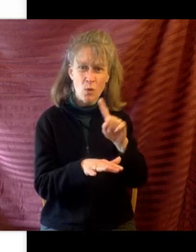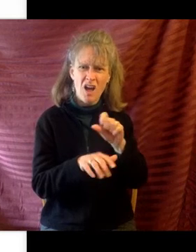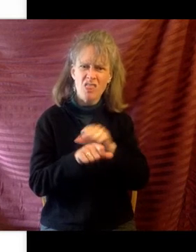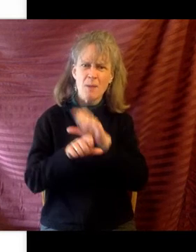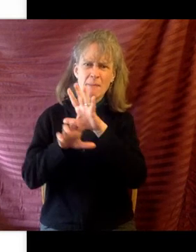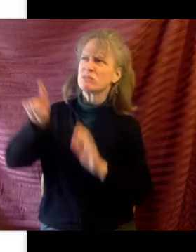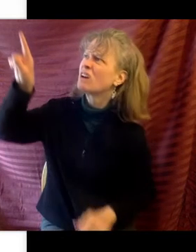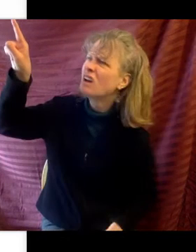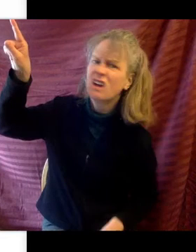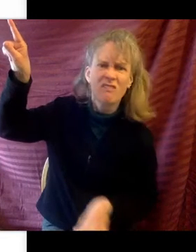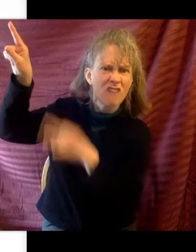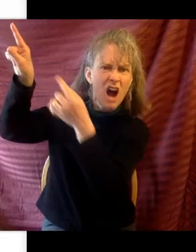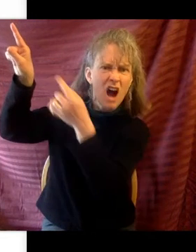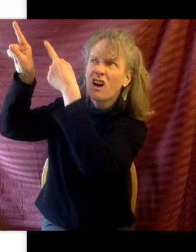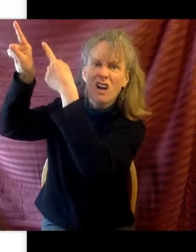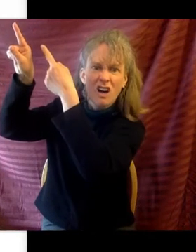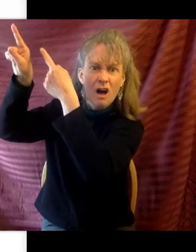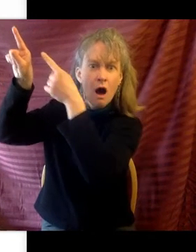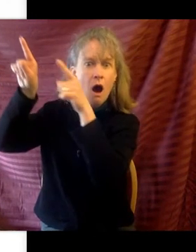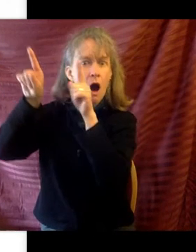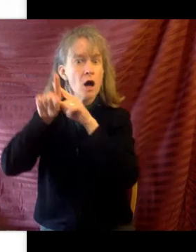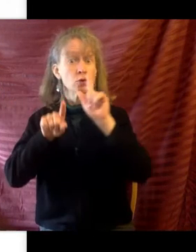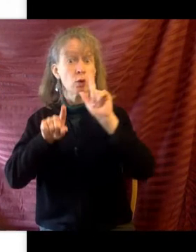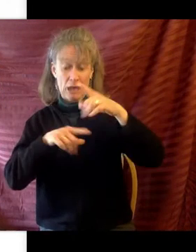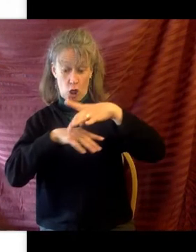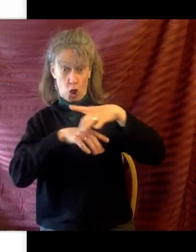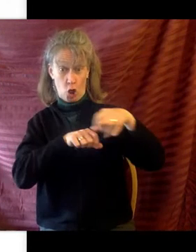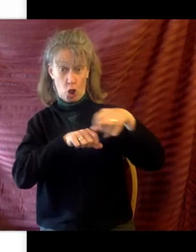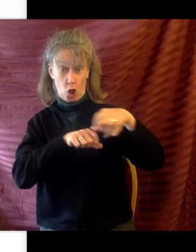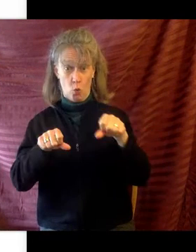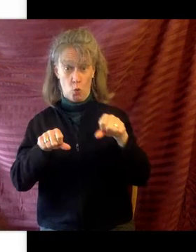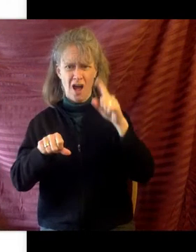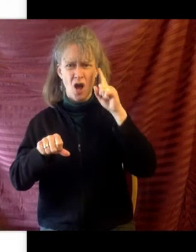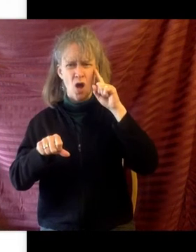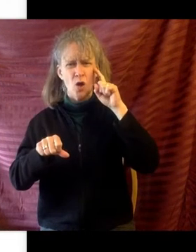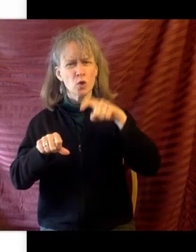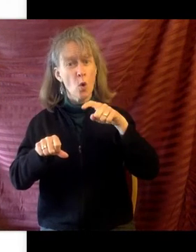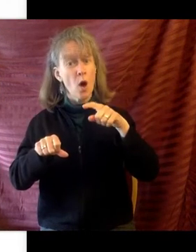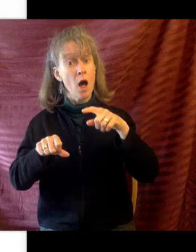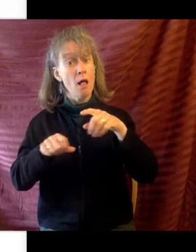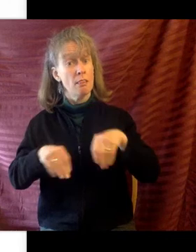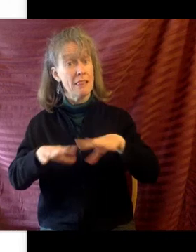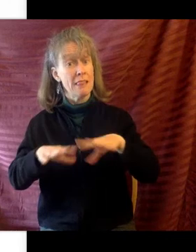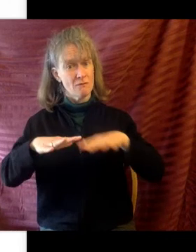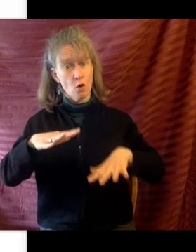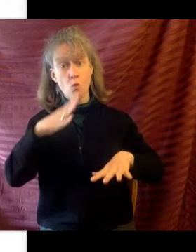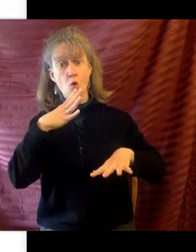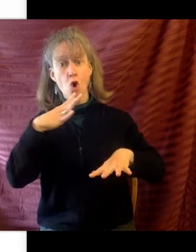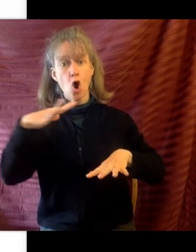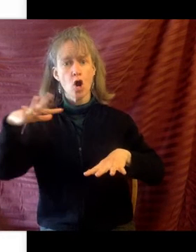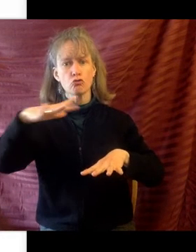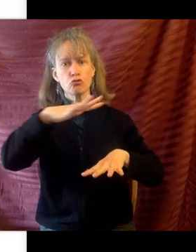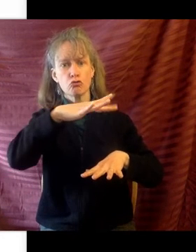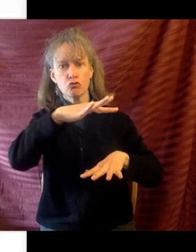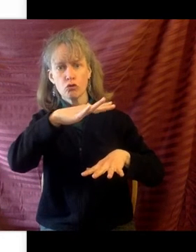he experienced an earthquake and saw land that had been underwater get shifted up above the sea level.